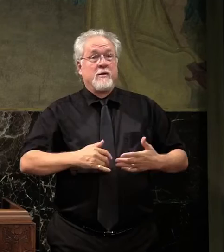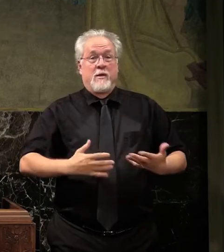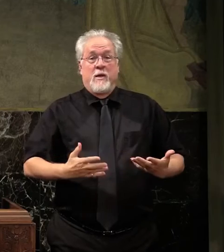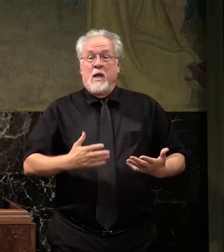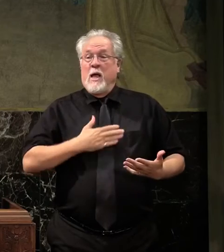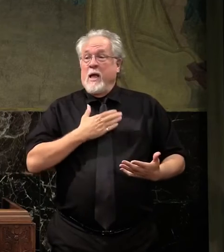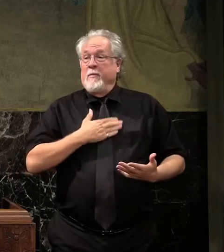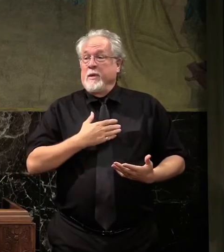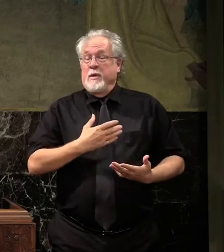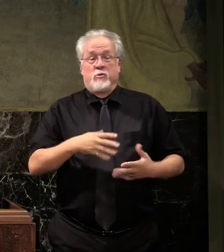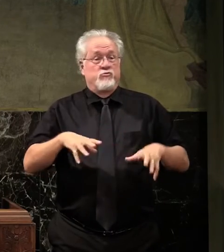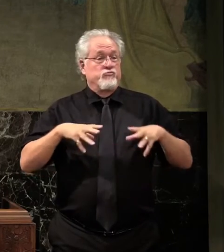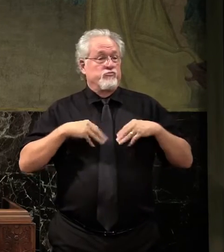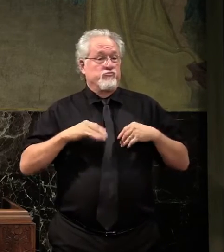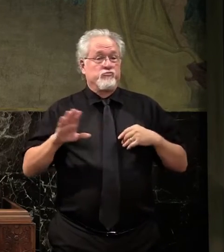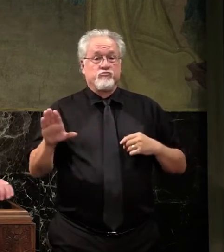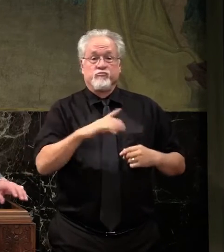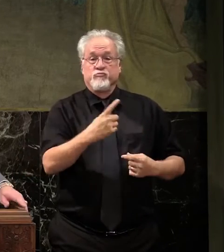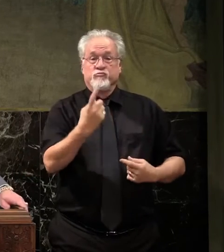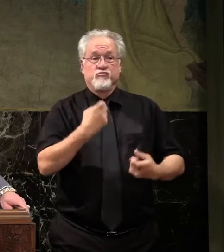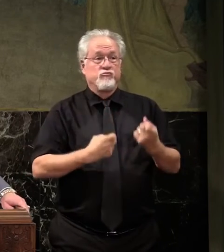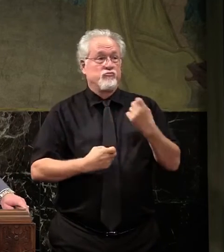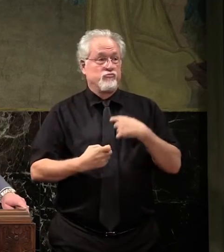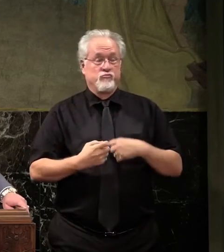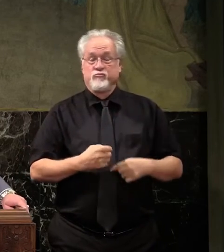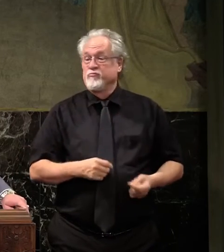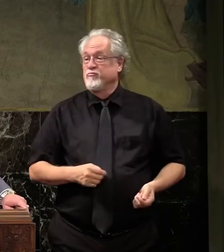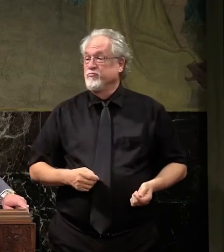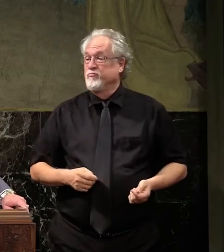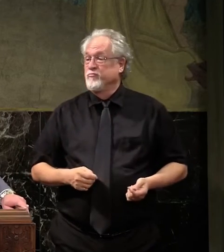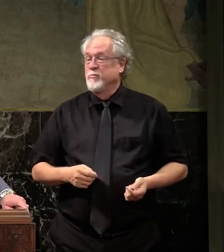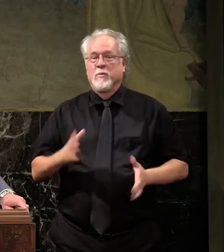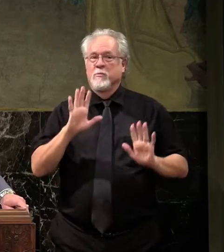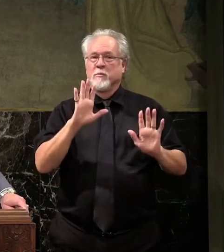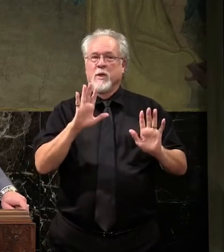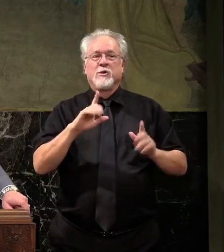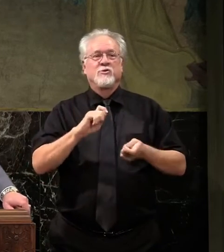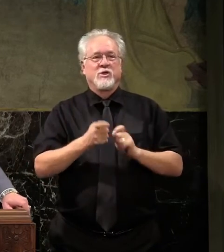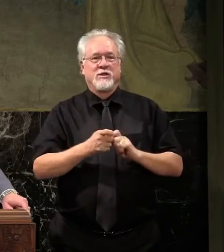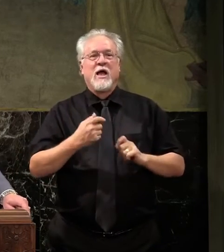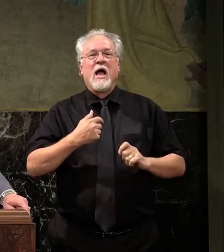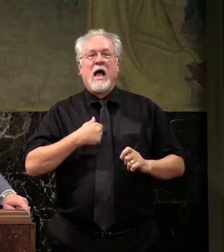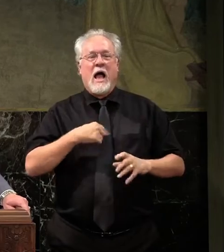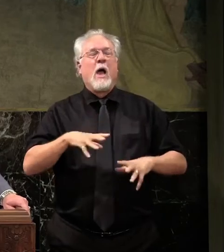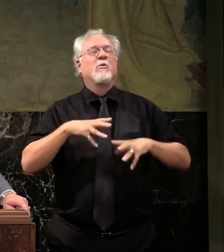happy to take your questions. Let me change that I'm going to take your questions